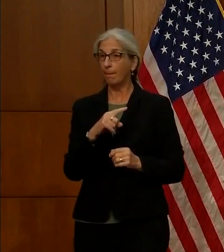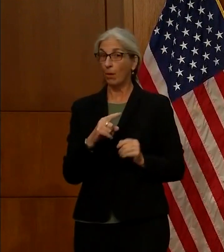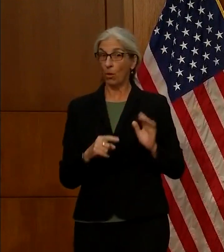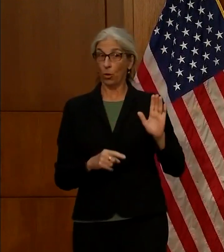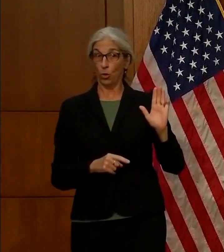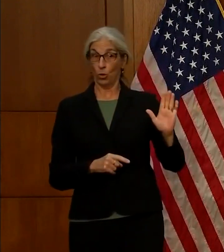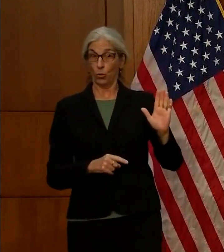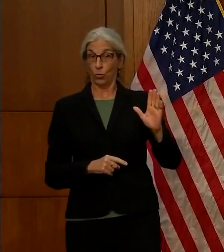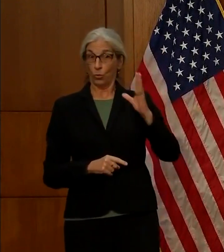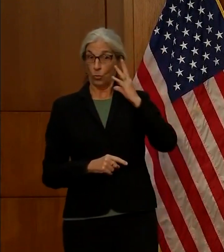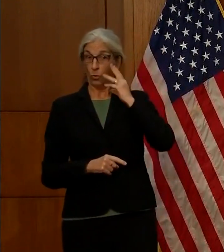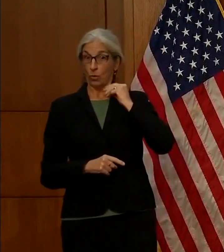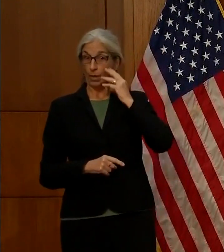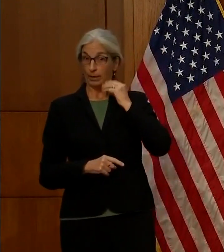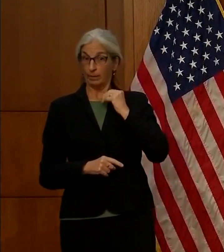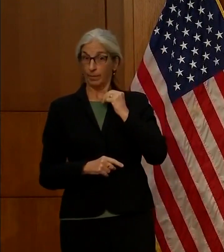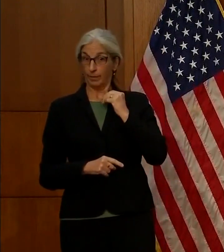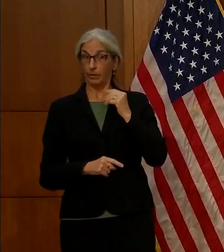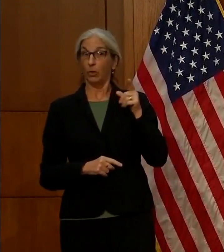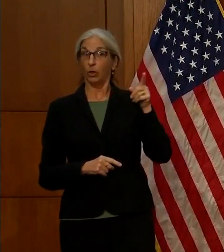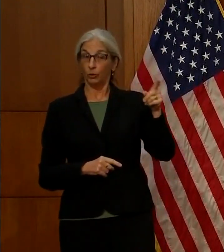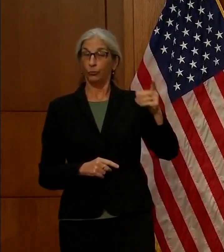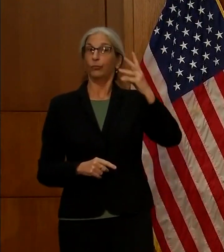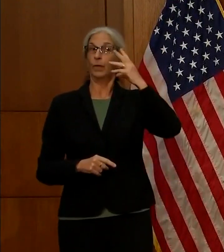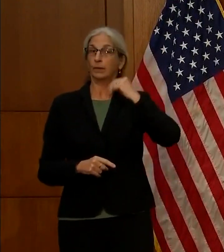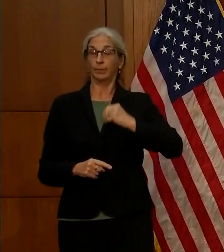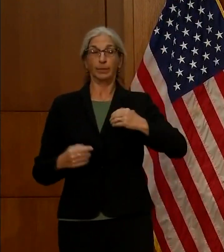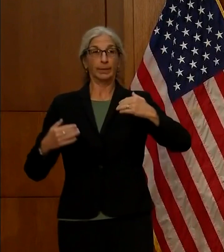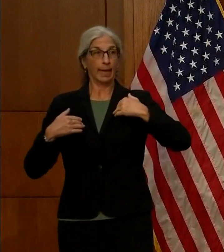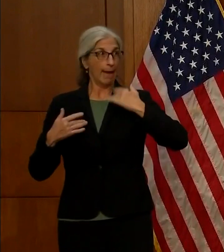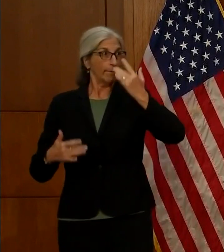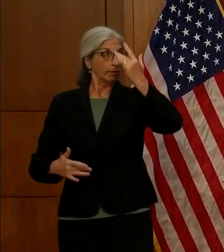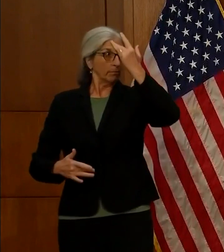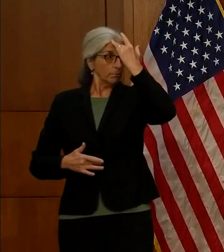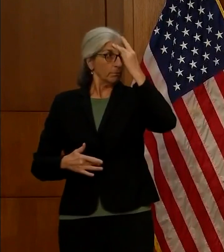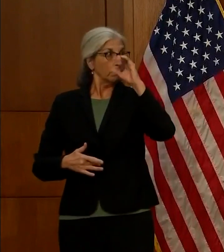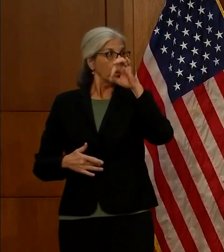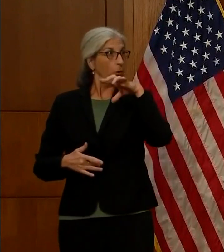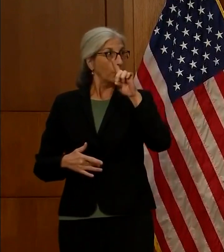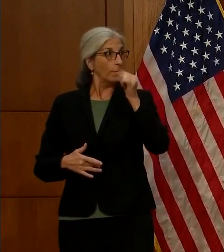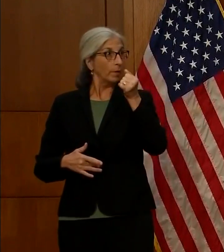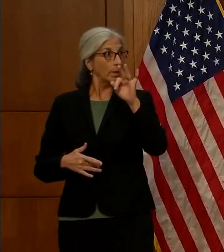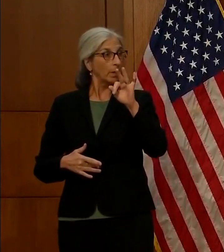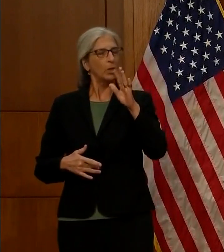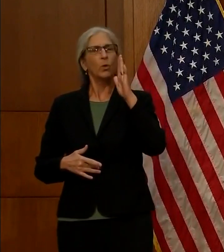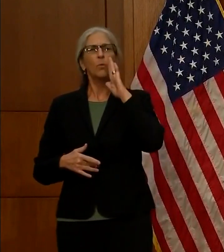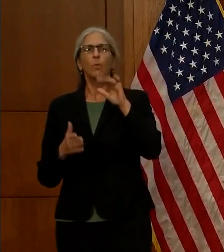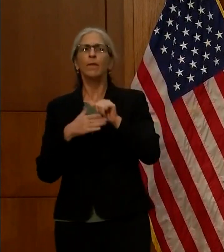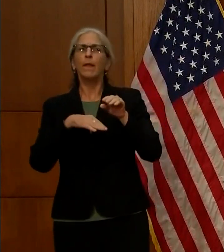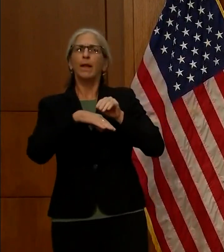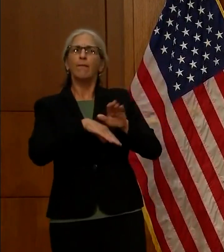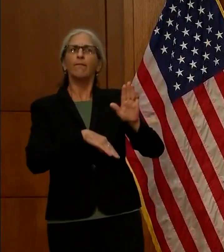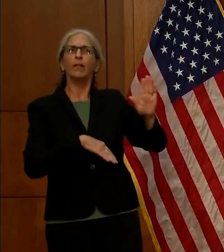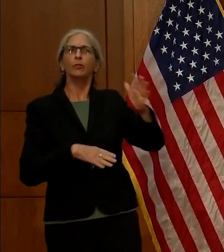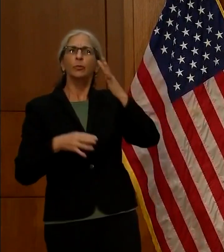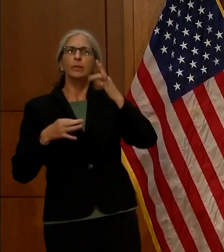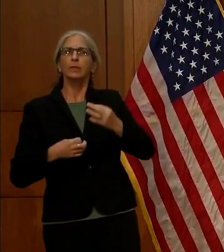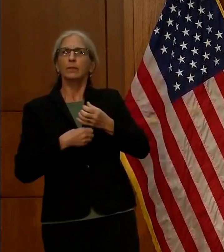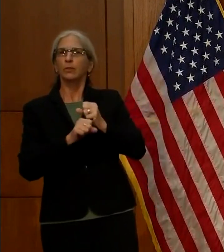TO. ASK YOU GIVEN THE PERSONAL EXPERIENCE WITH THE PERSPECTIVE OF HAVING TOBIN NINETEEN HOW